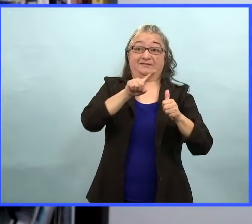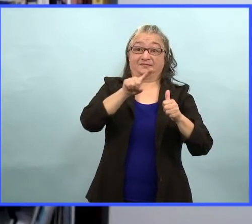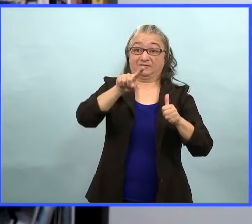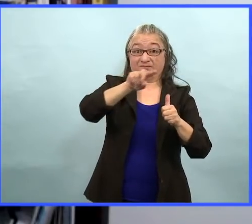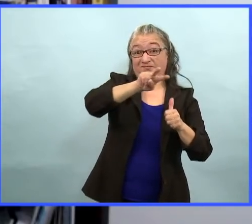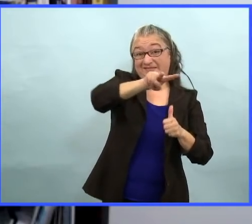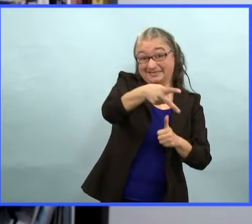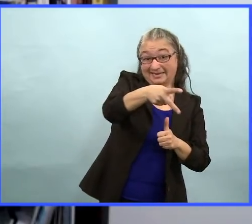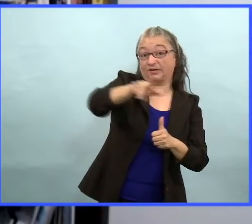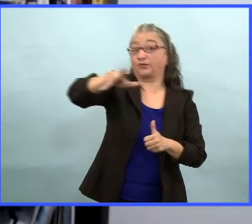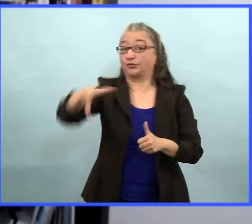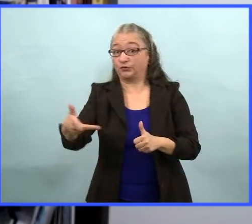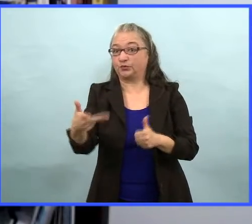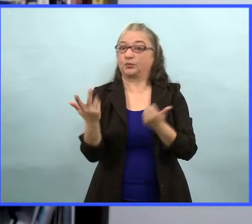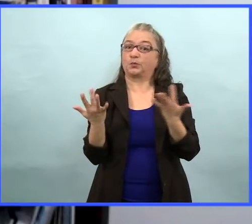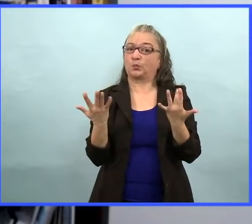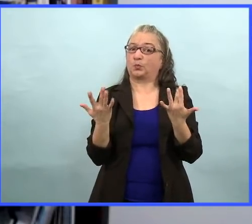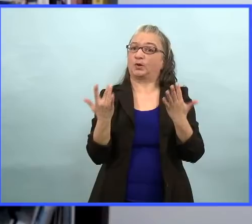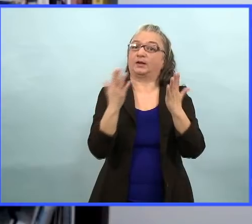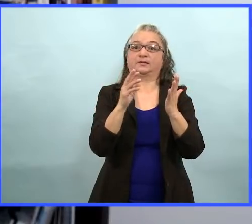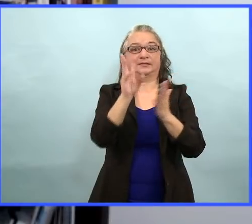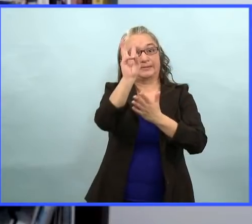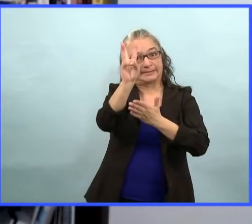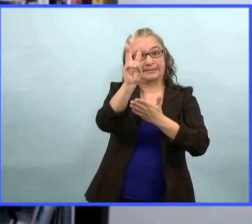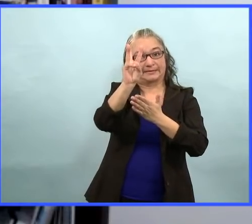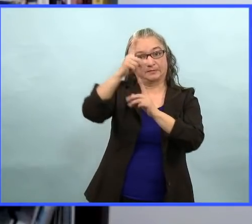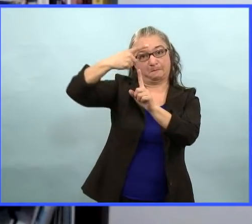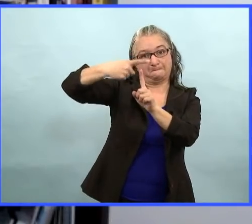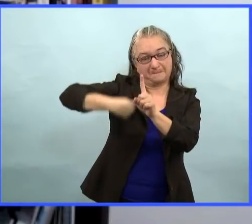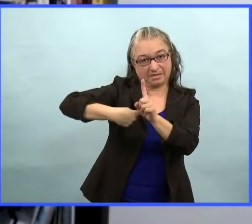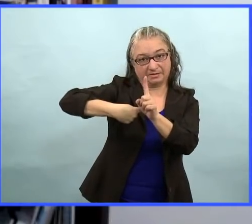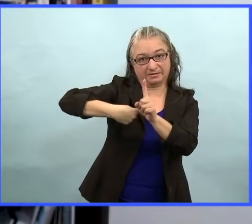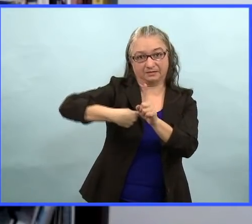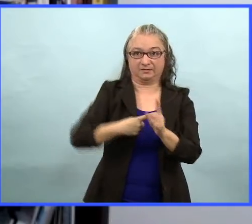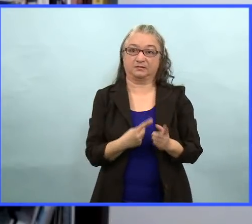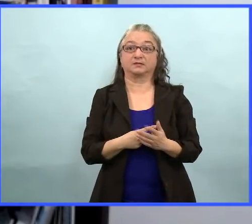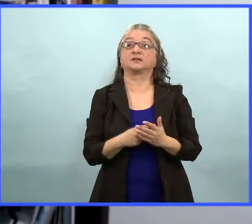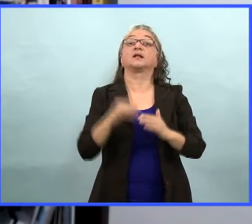that is because evidence in adults suggests that longer intervals bring about a stronger